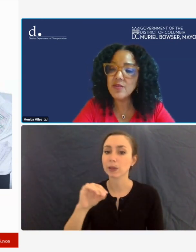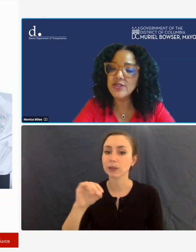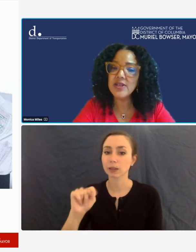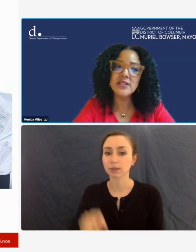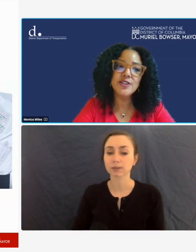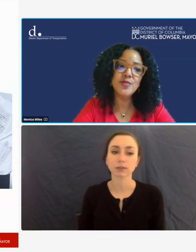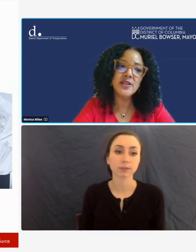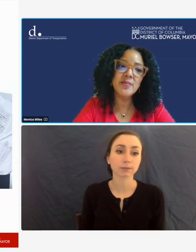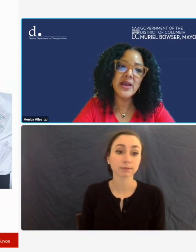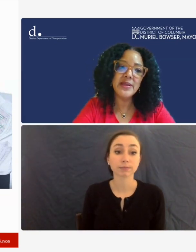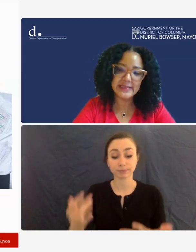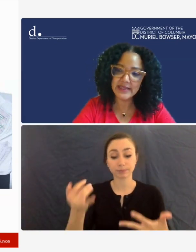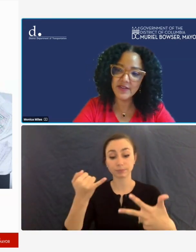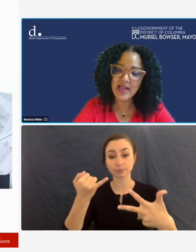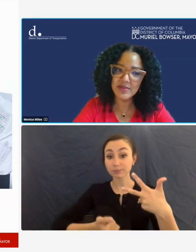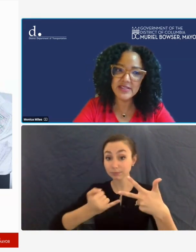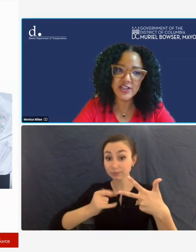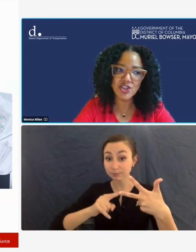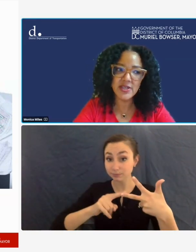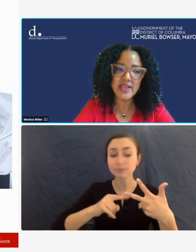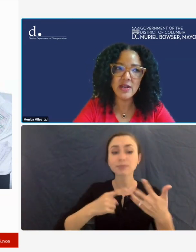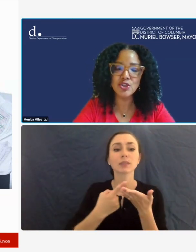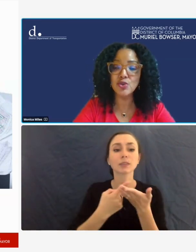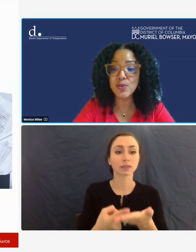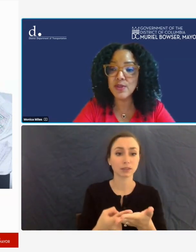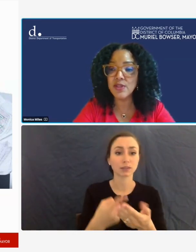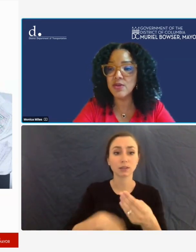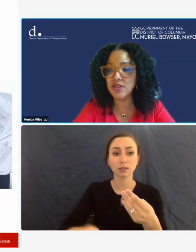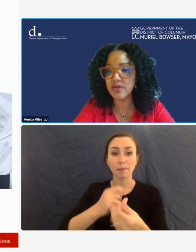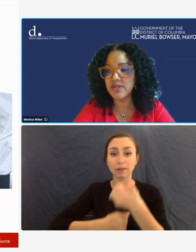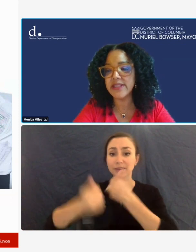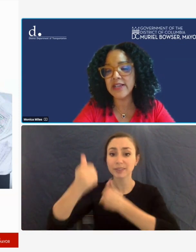talked a little bit about executive compensation and a tool that you can use the national